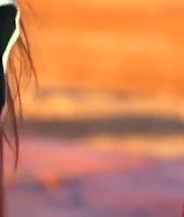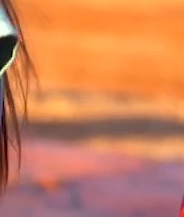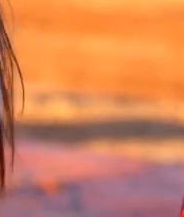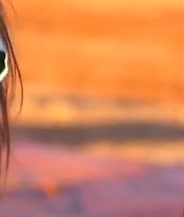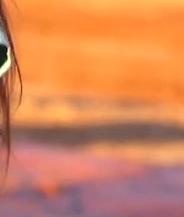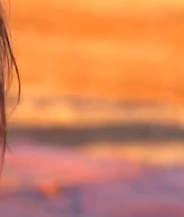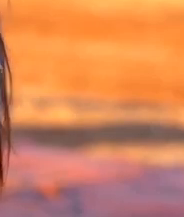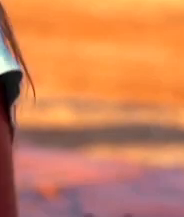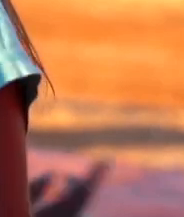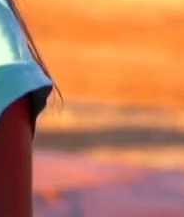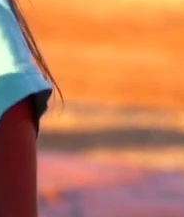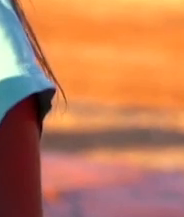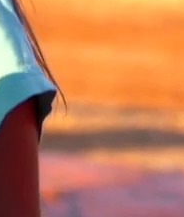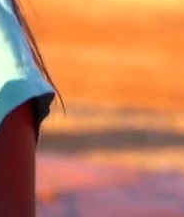Yeah, she told me to do a painting.